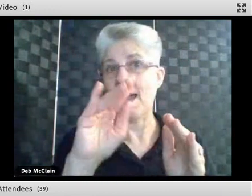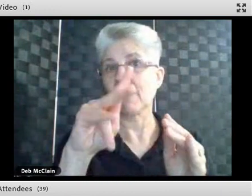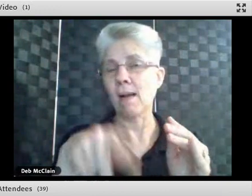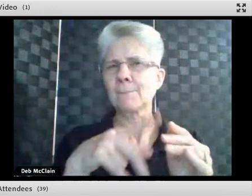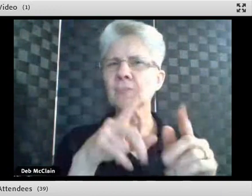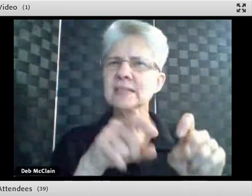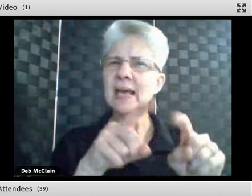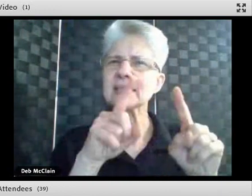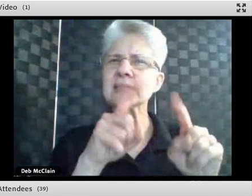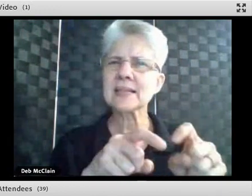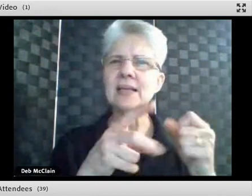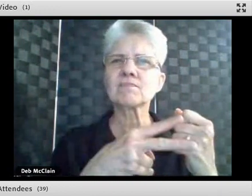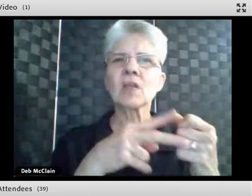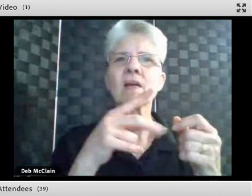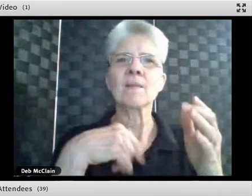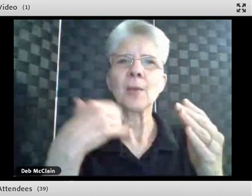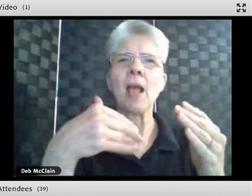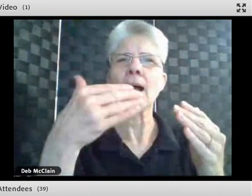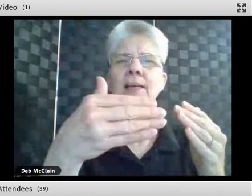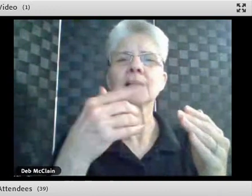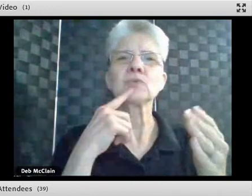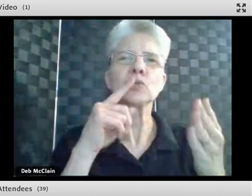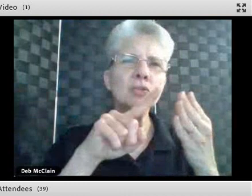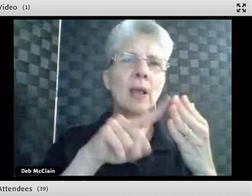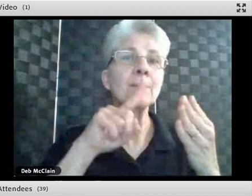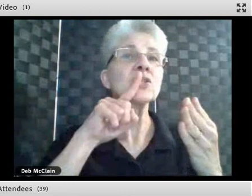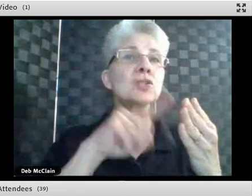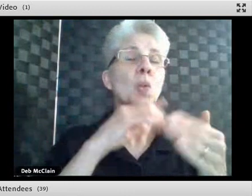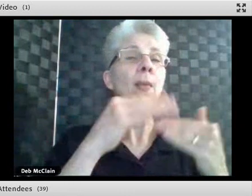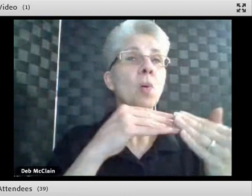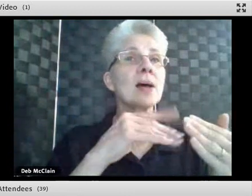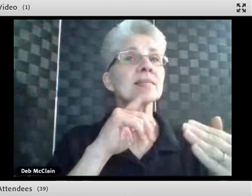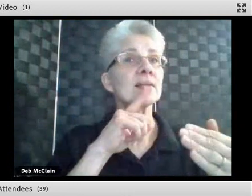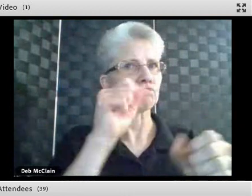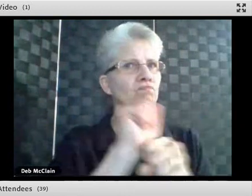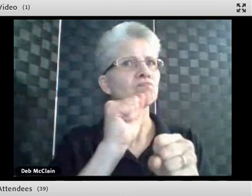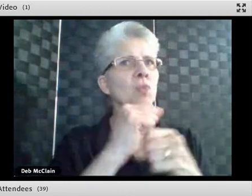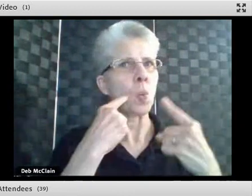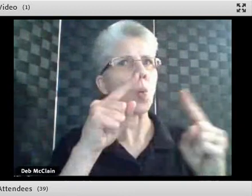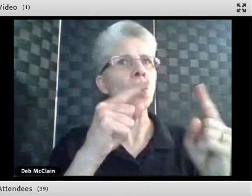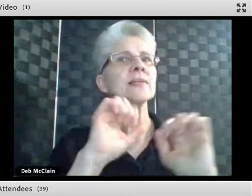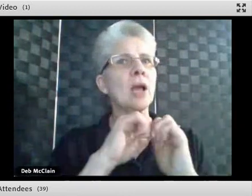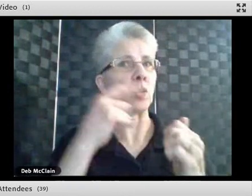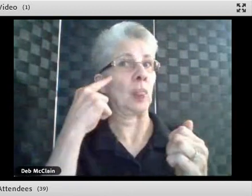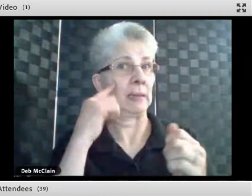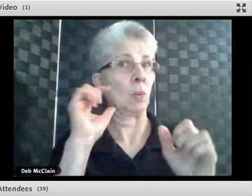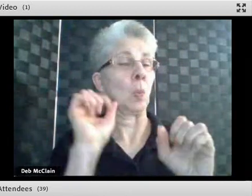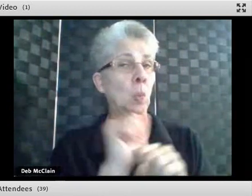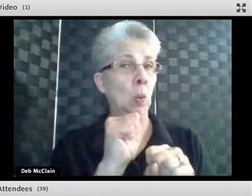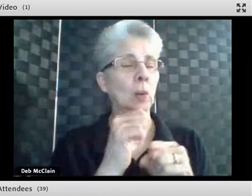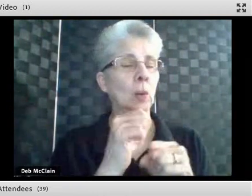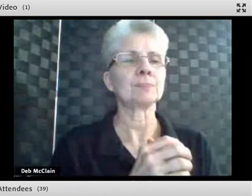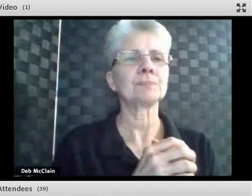to test restoring from them periodically to check that the process is actually working the way you think it's working,